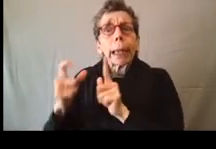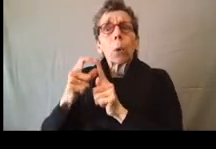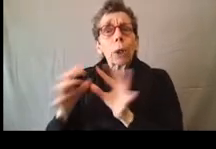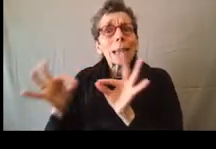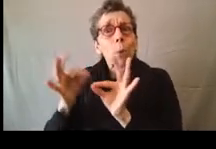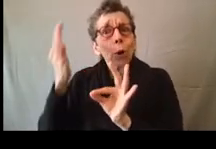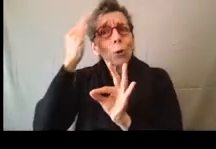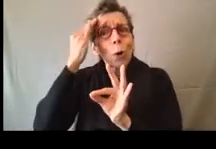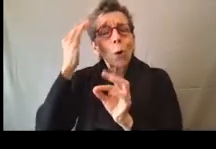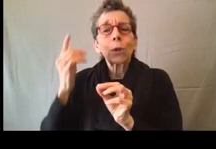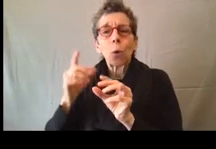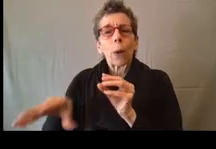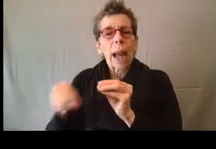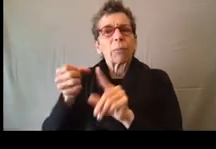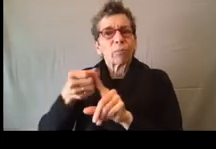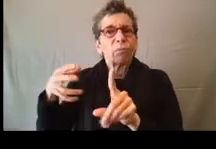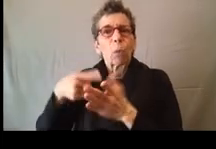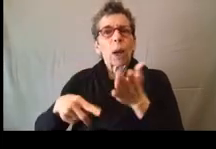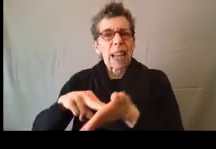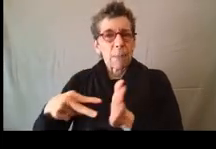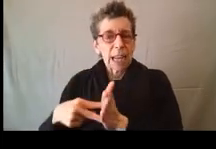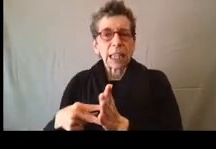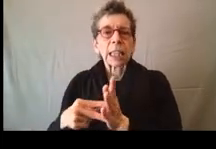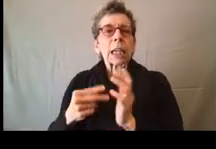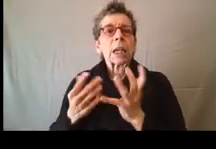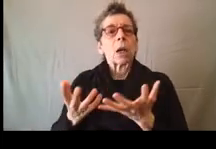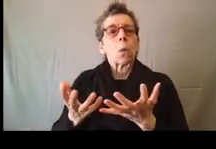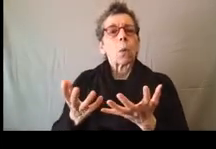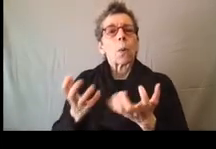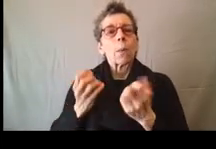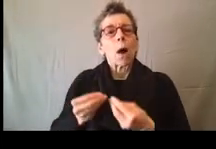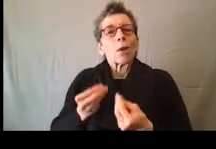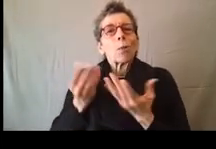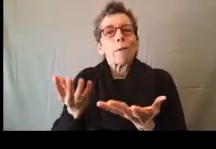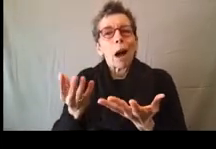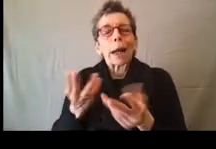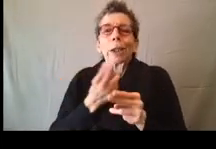micro content to impact learning, knowing the information is presented in short segments